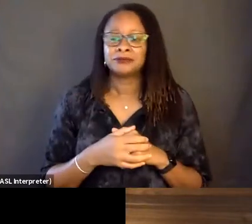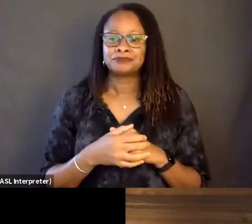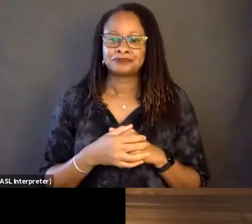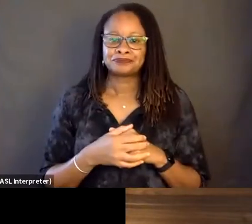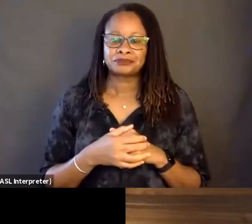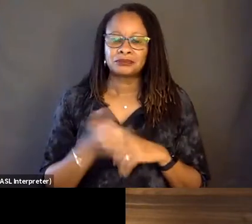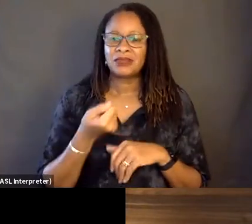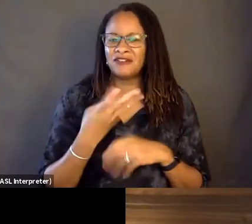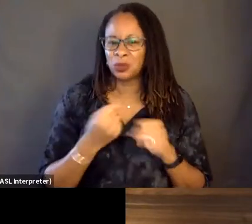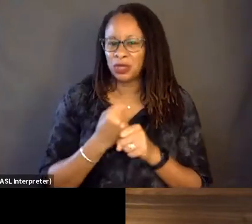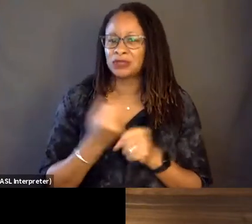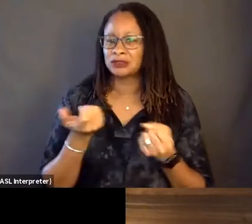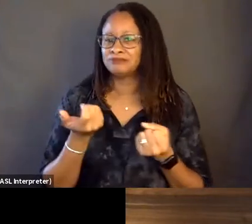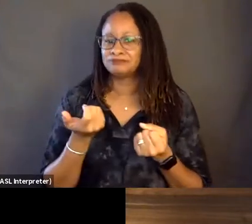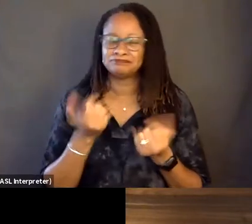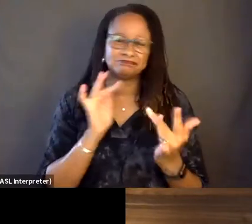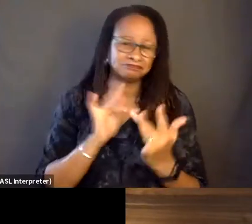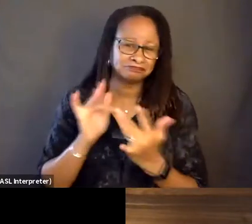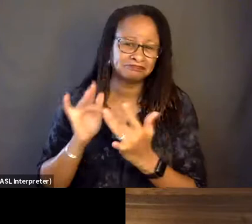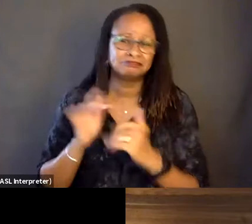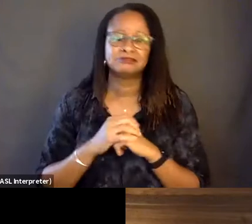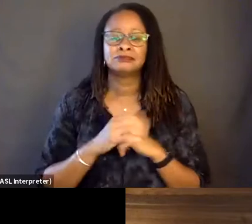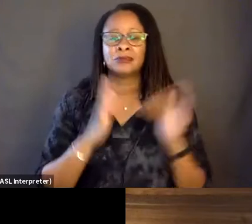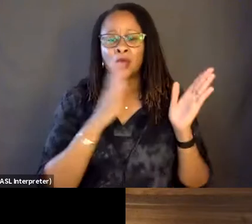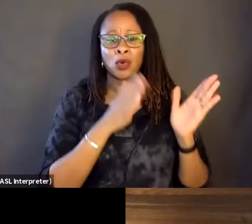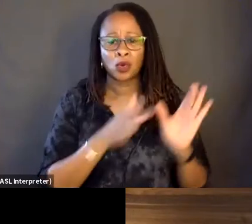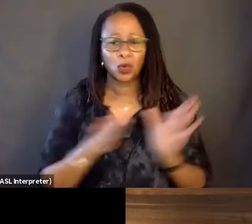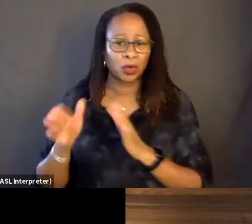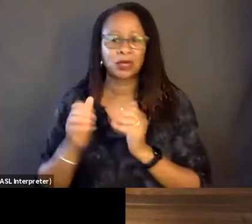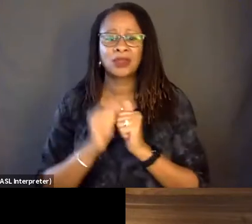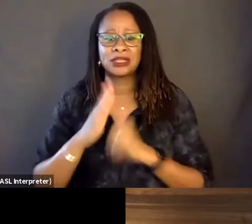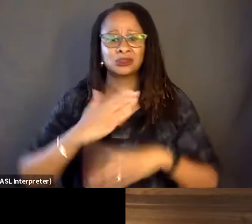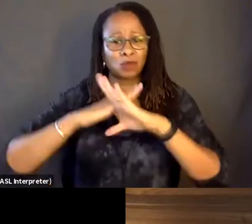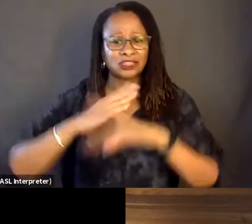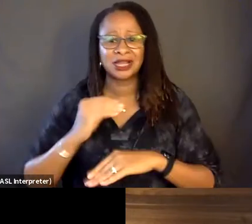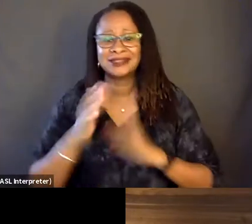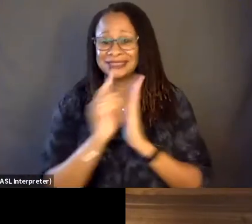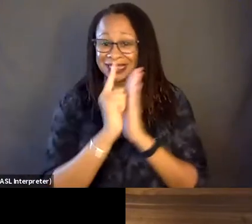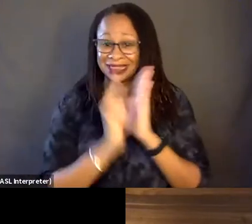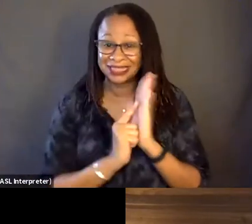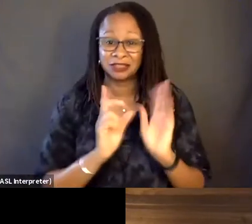of years, coordinating with his protection and his legal.